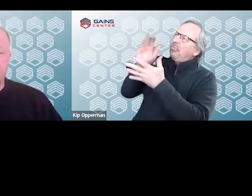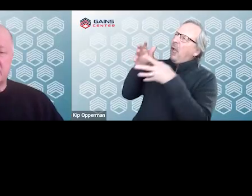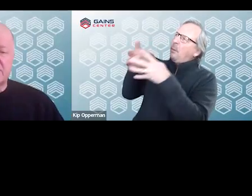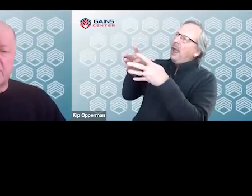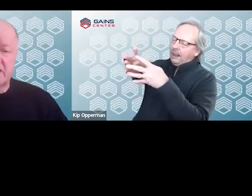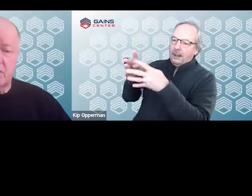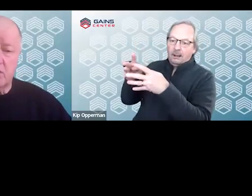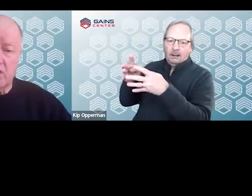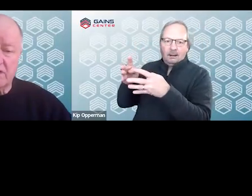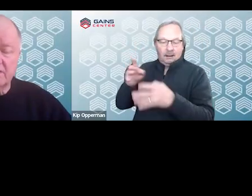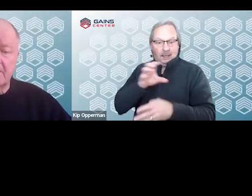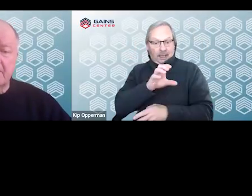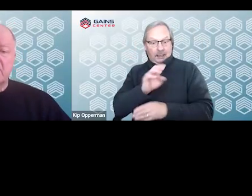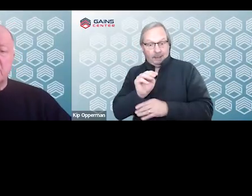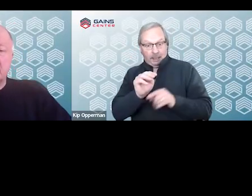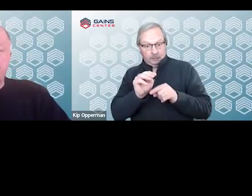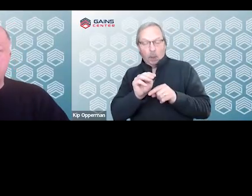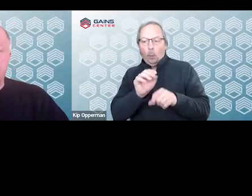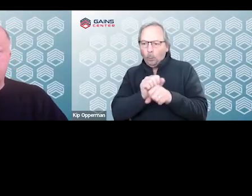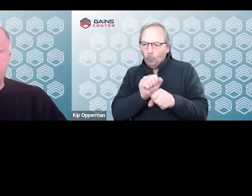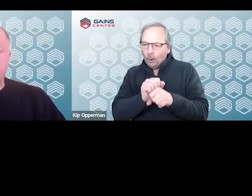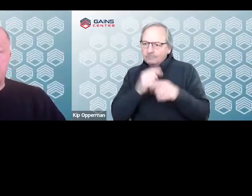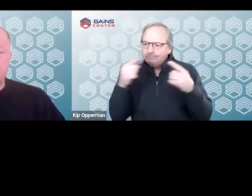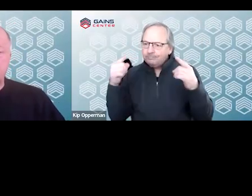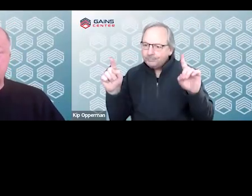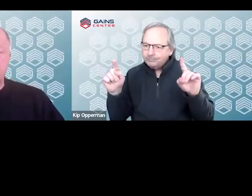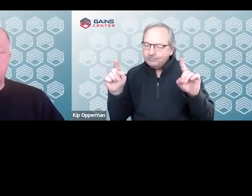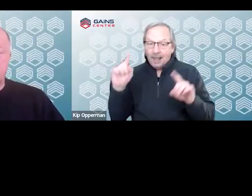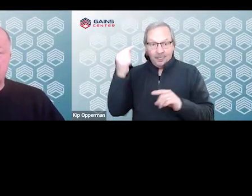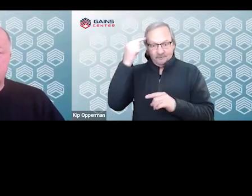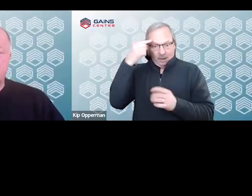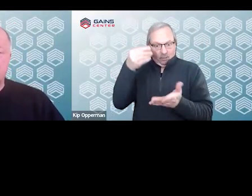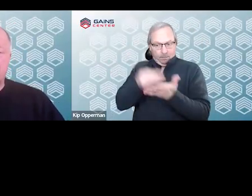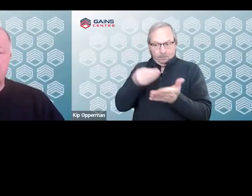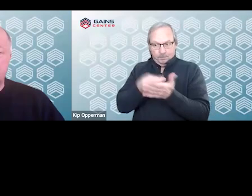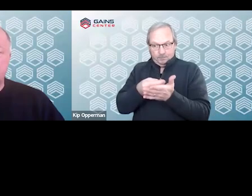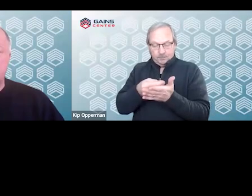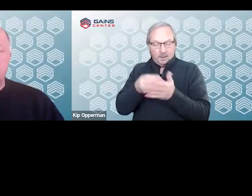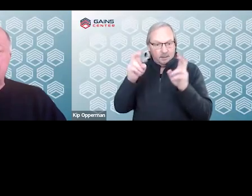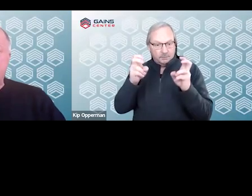that contingency management works. The federal funding issue was a limitation.